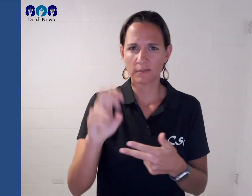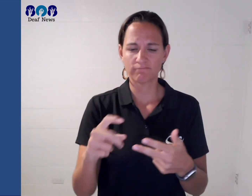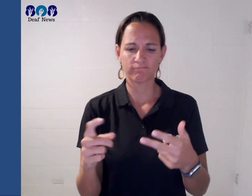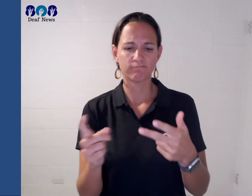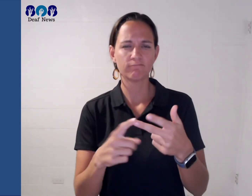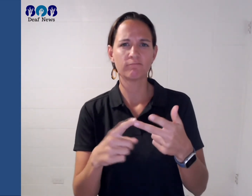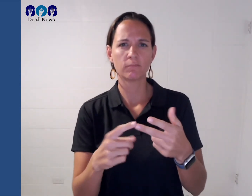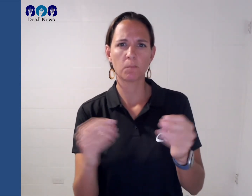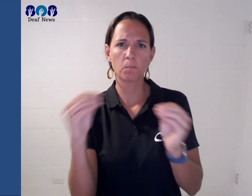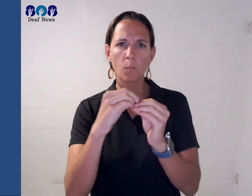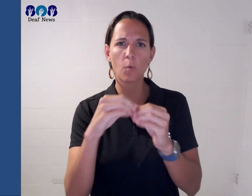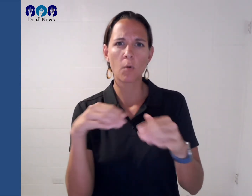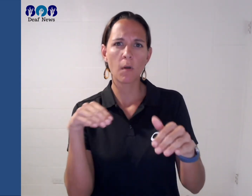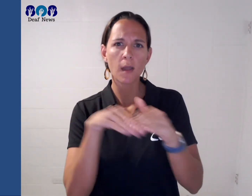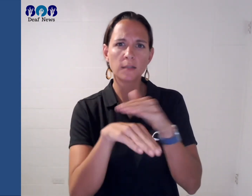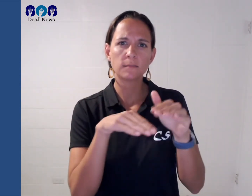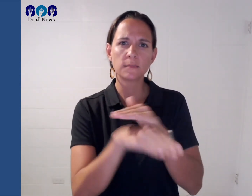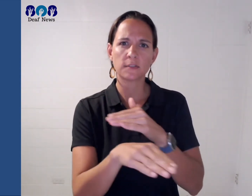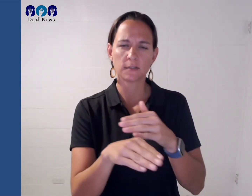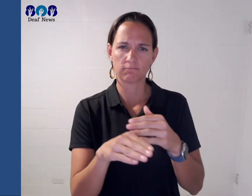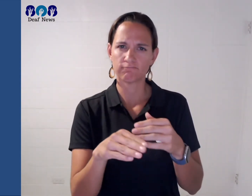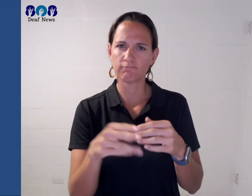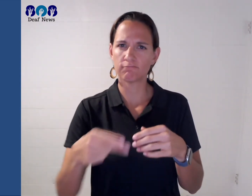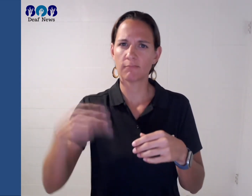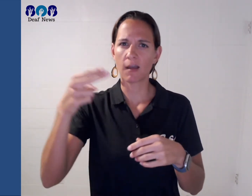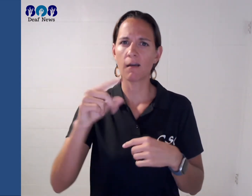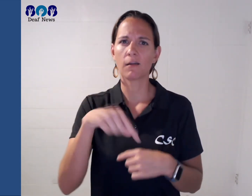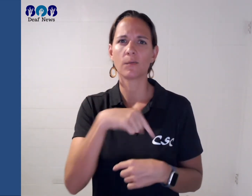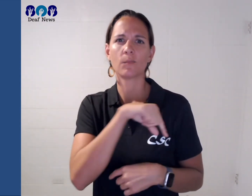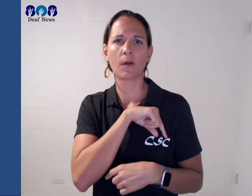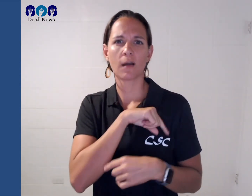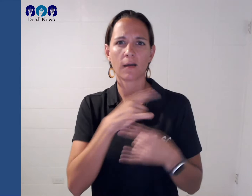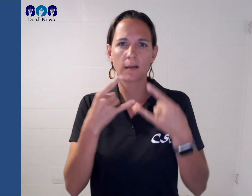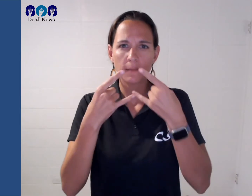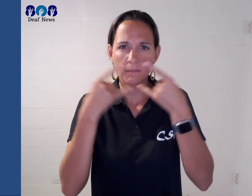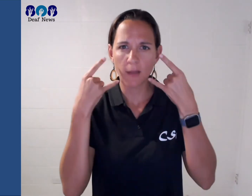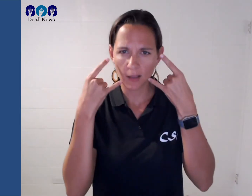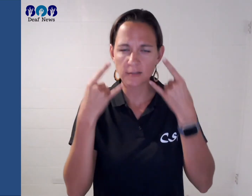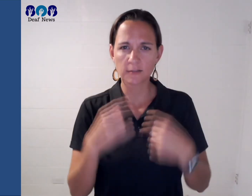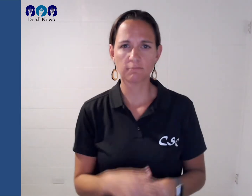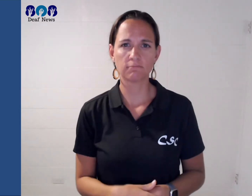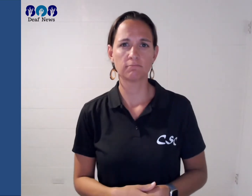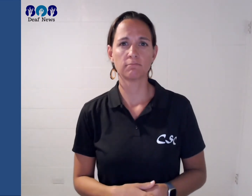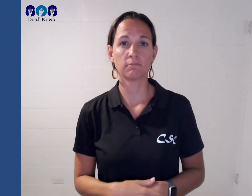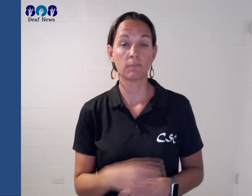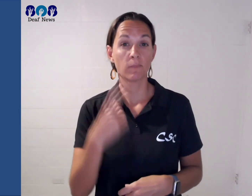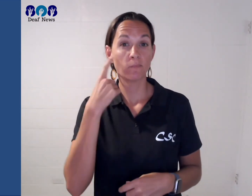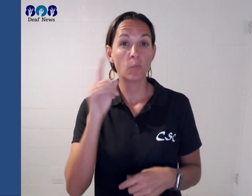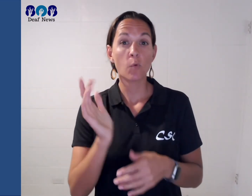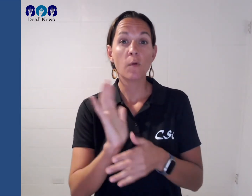more safe travel restrictions, more access to high quality masks.